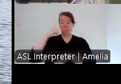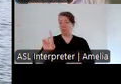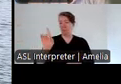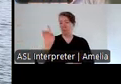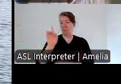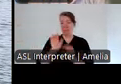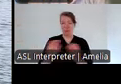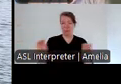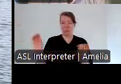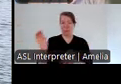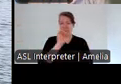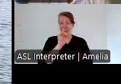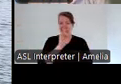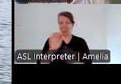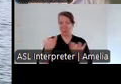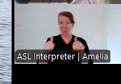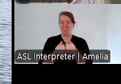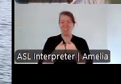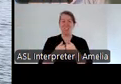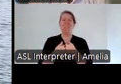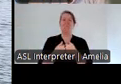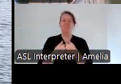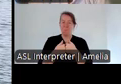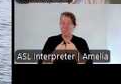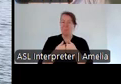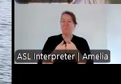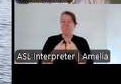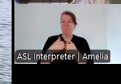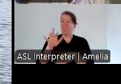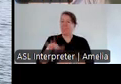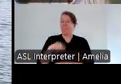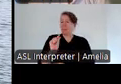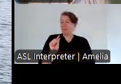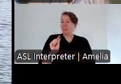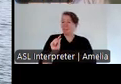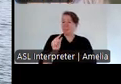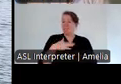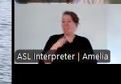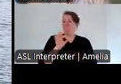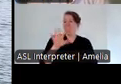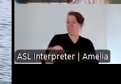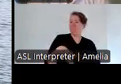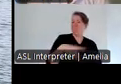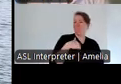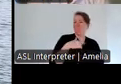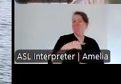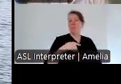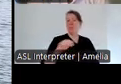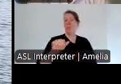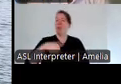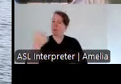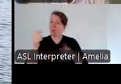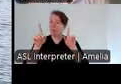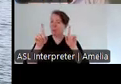um, so that's something we do a little bit of. And then I just mention other ways to test things for digital accessibility.